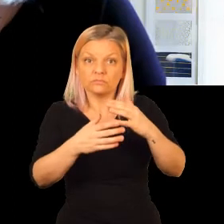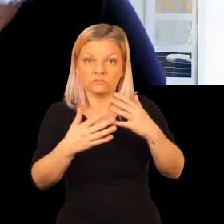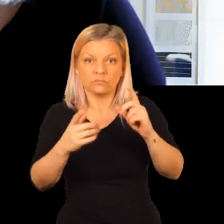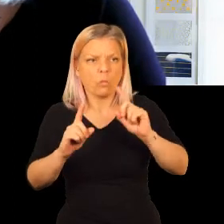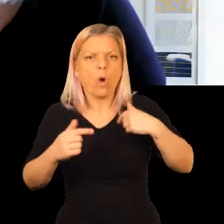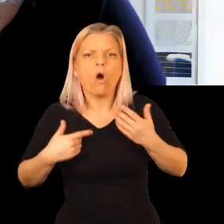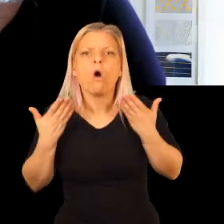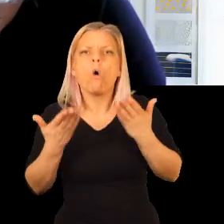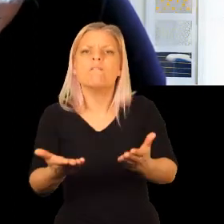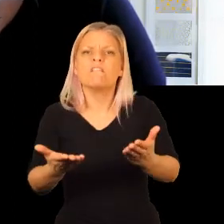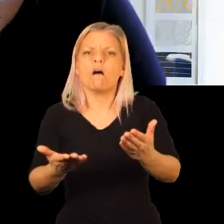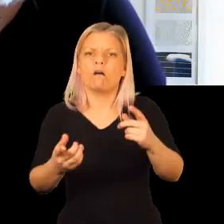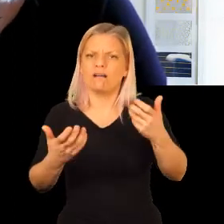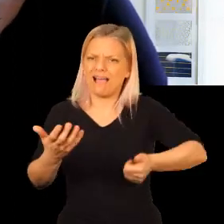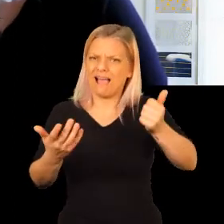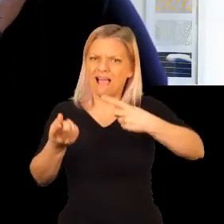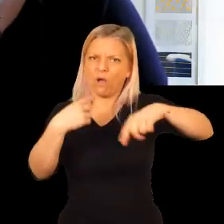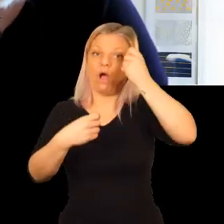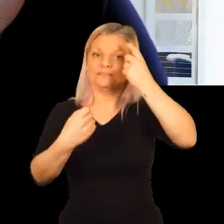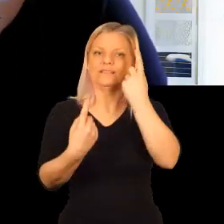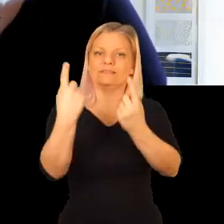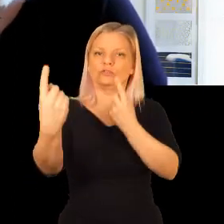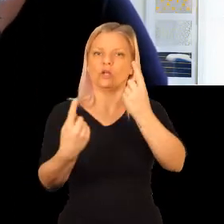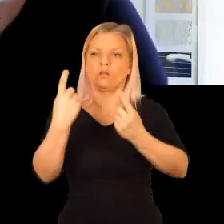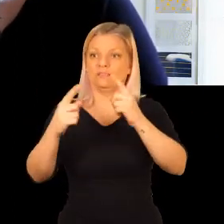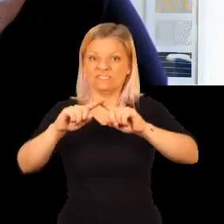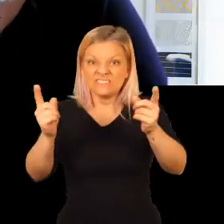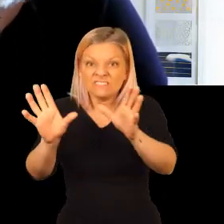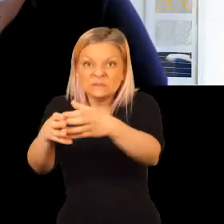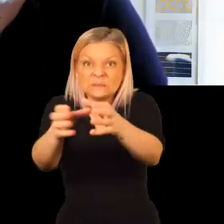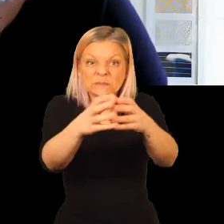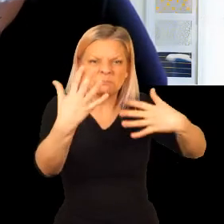like what have we got to offer and how can we we understand each other's way of being especially